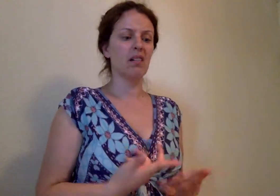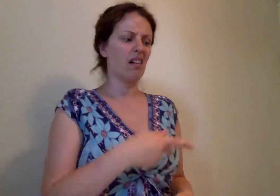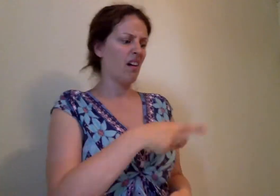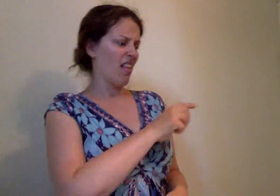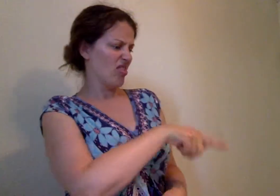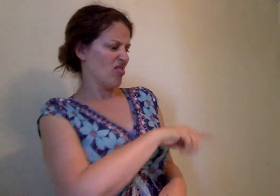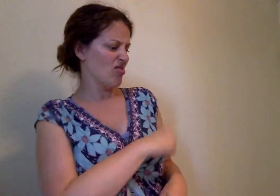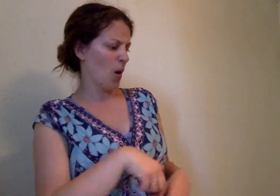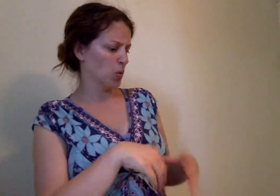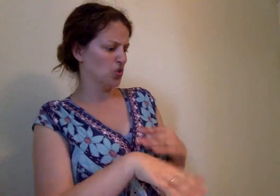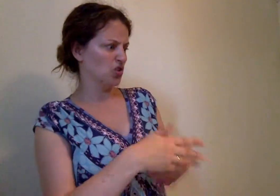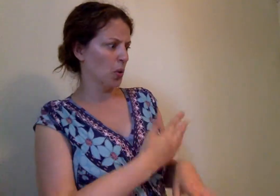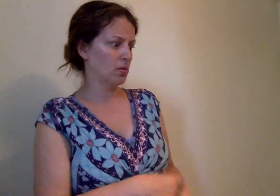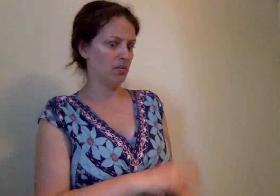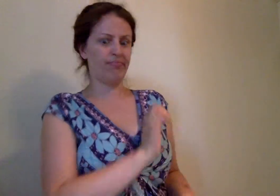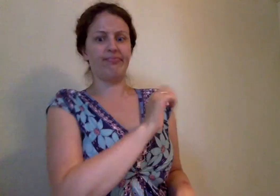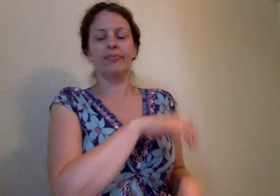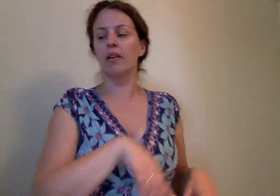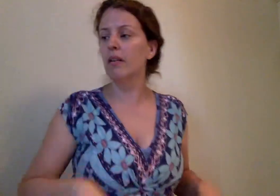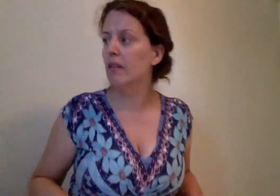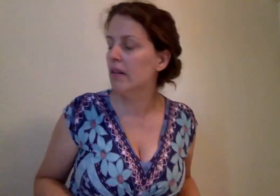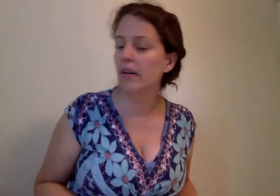"In those shoes!"